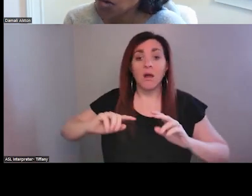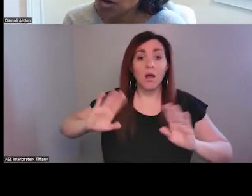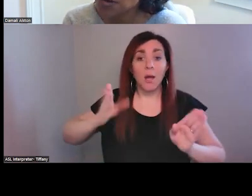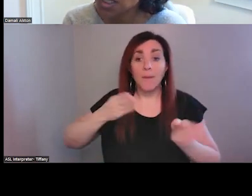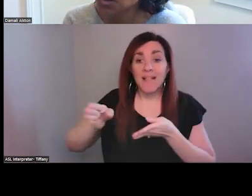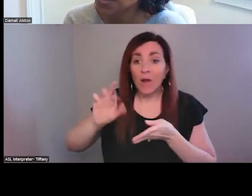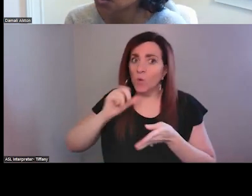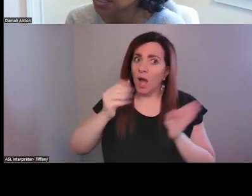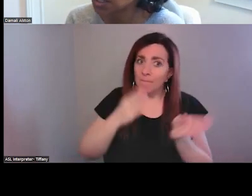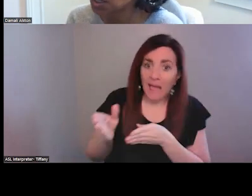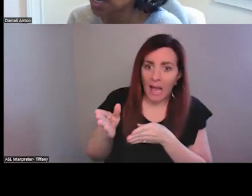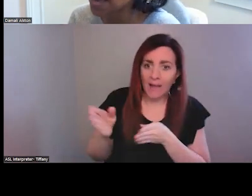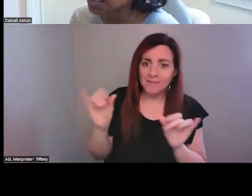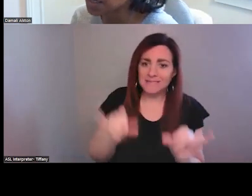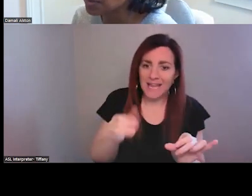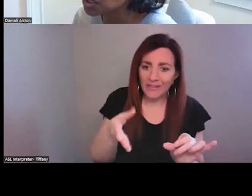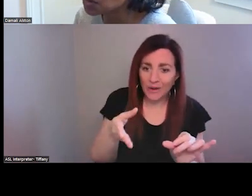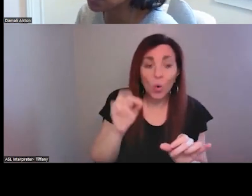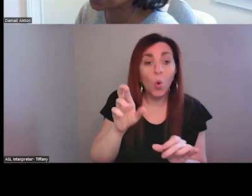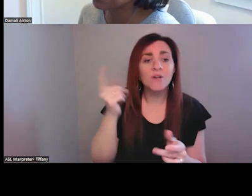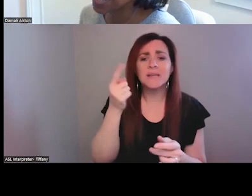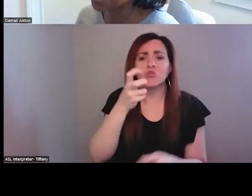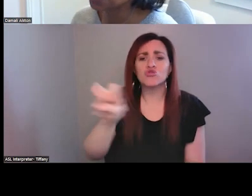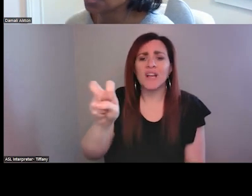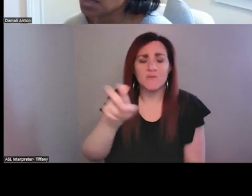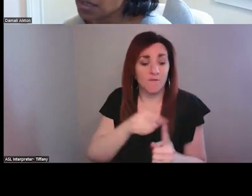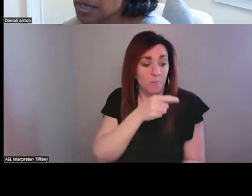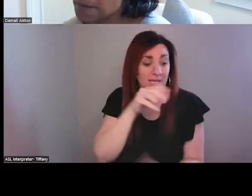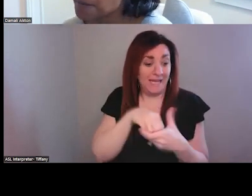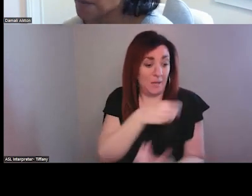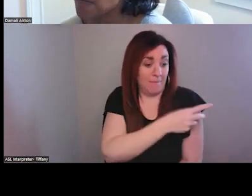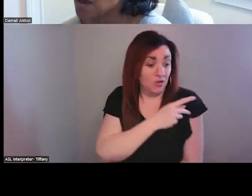OR TO TRANSITION BACK INTO THE COMMUNITY.